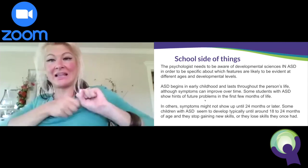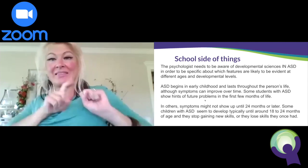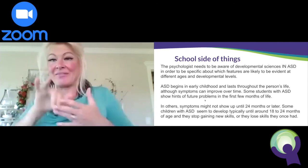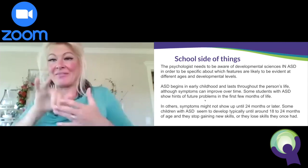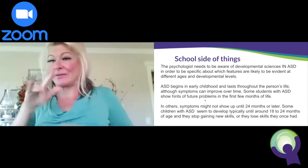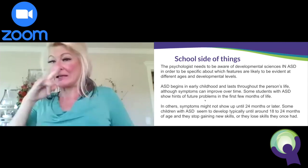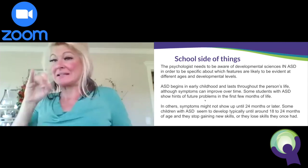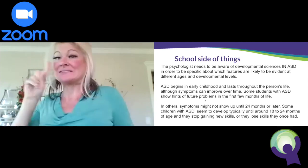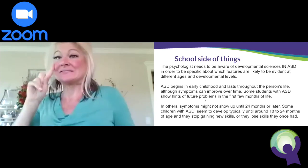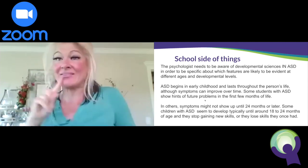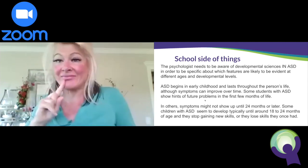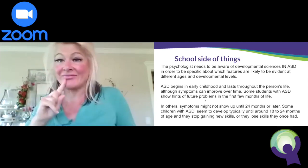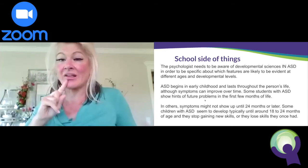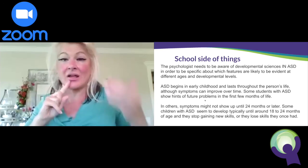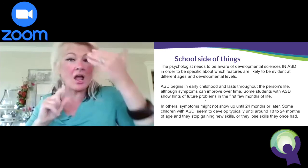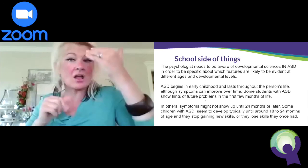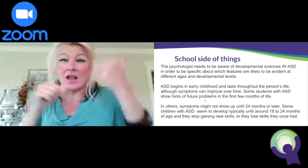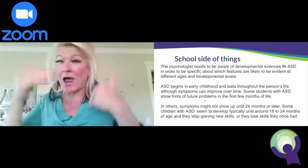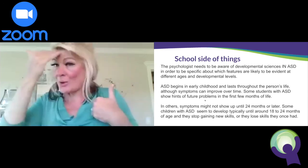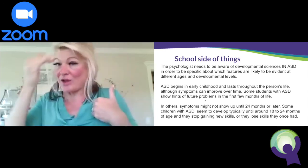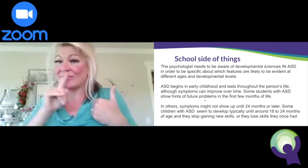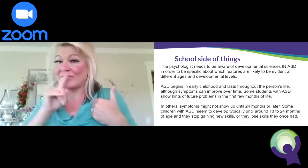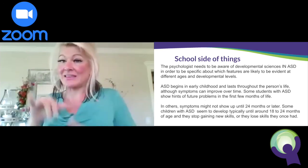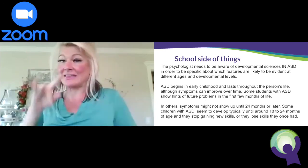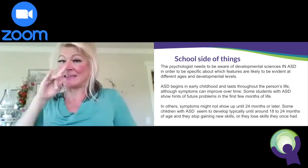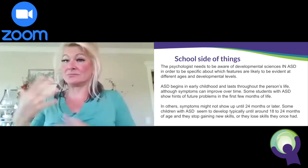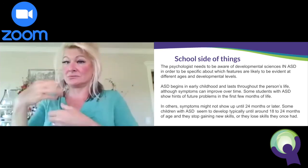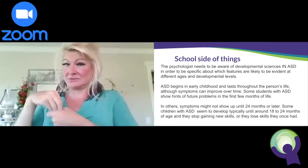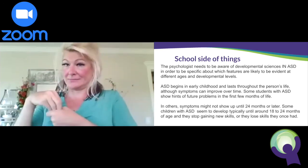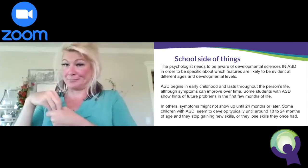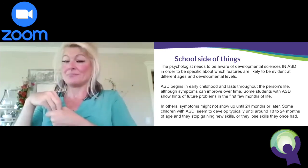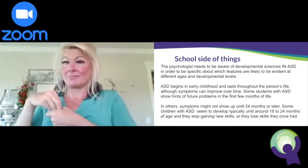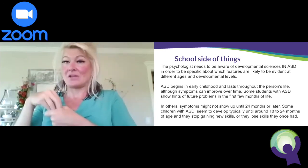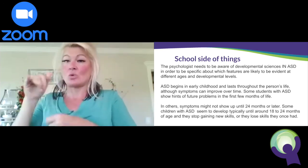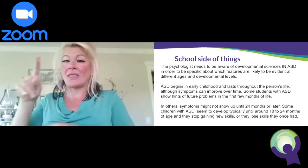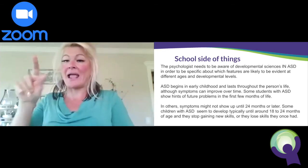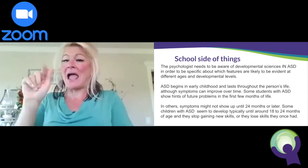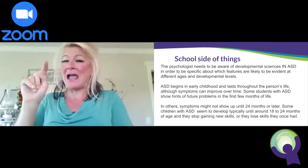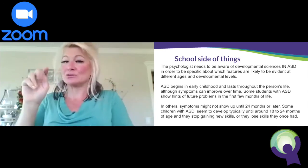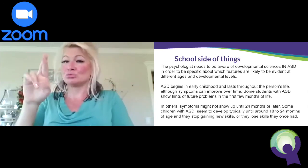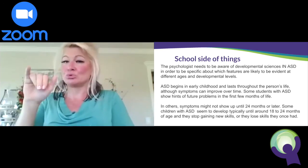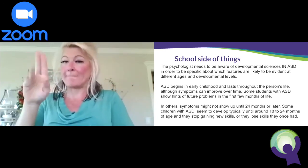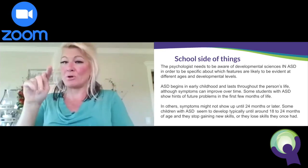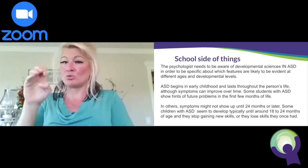situations, first parents are grieving because maybe they are grieving because of they're